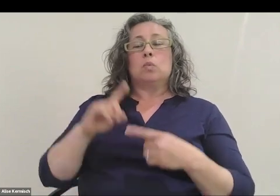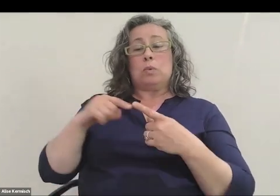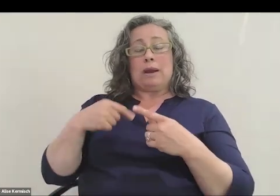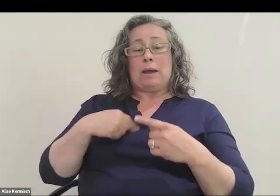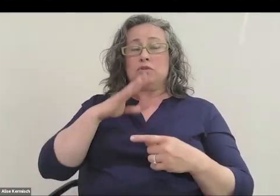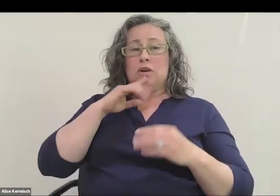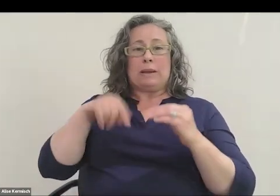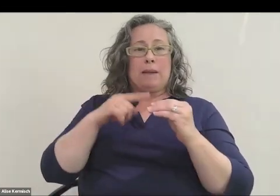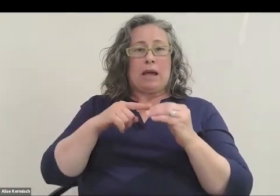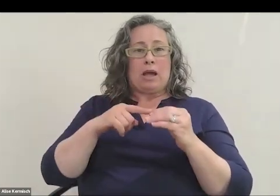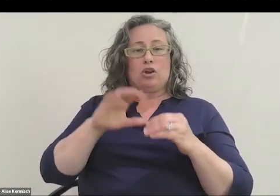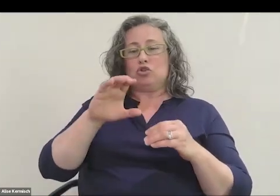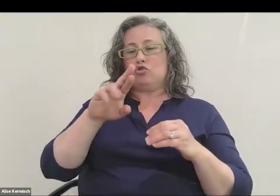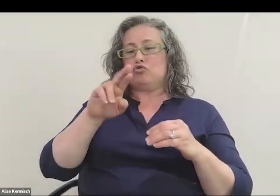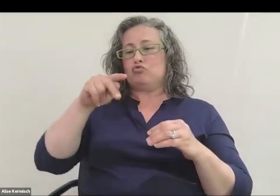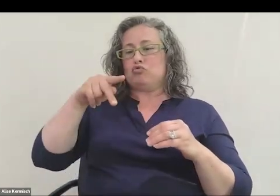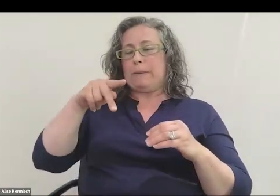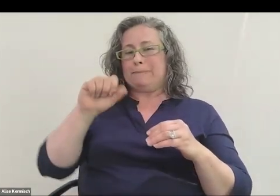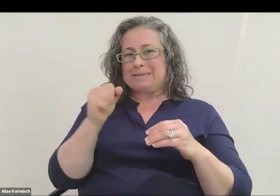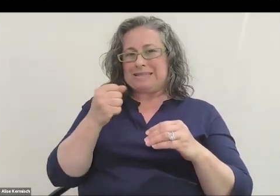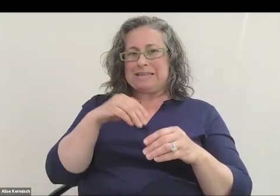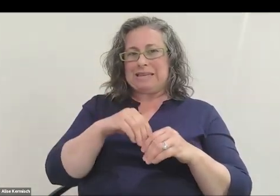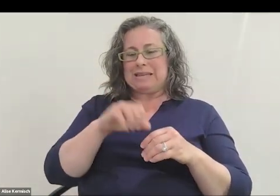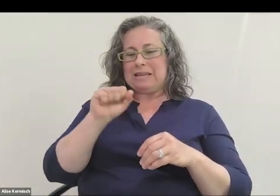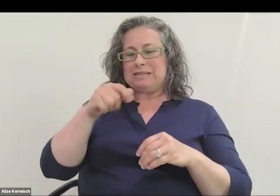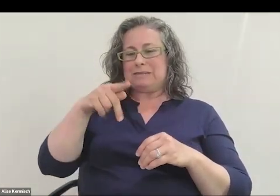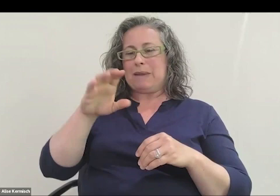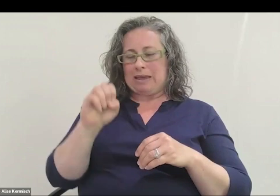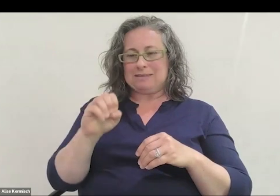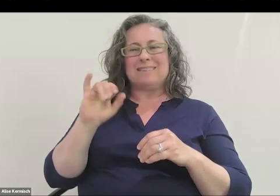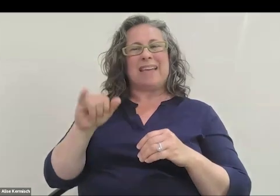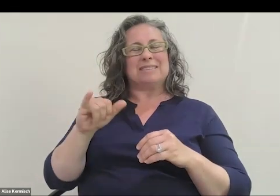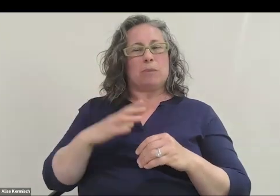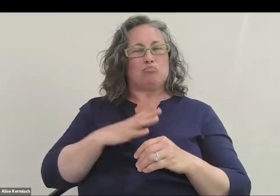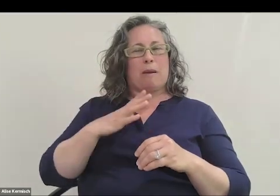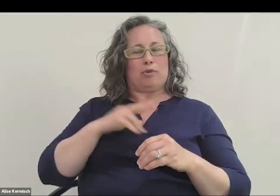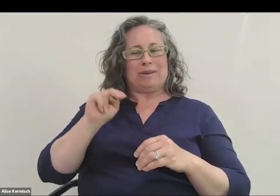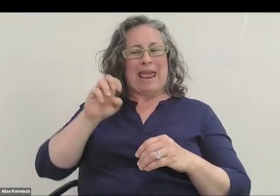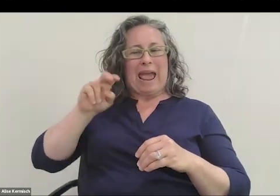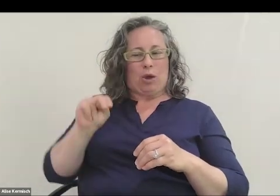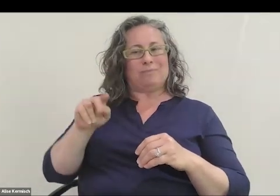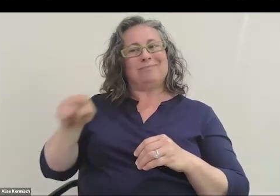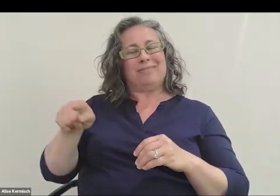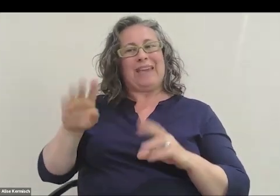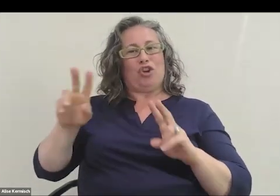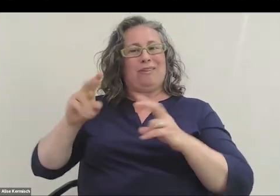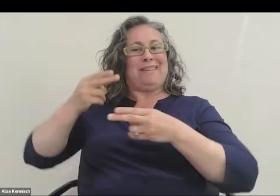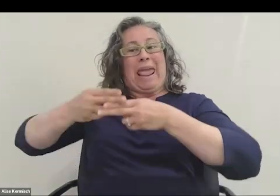Especially when I'm talking about something like Crips in Space like that is like proper nouns, right someone this is the hashtag they made.